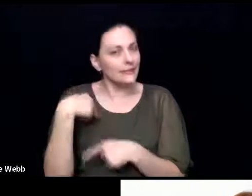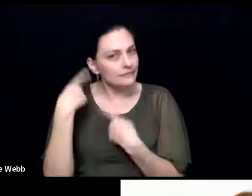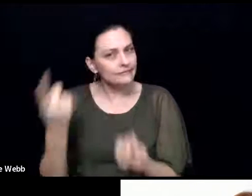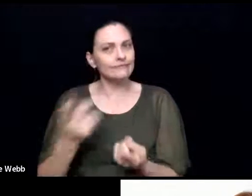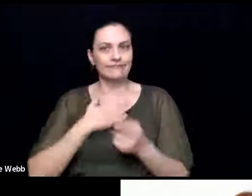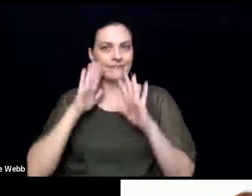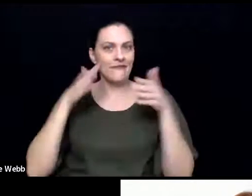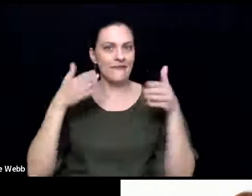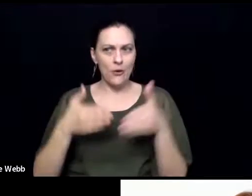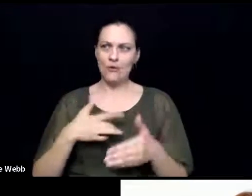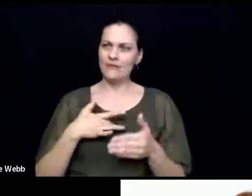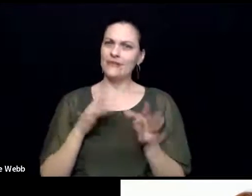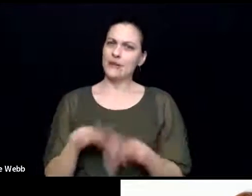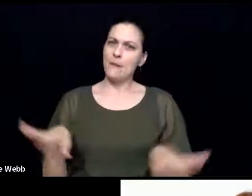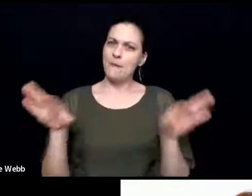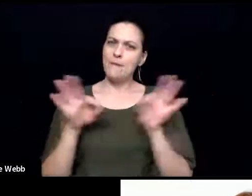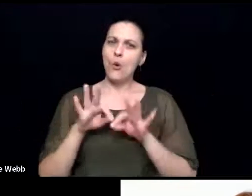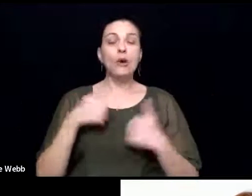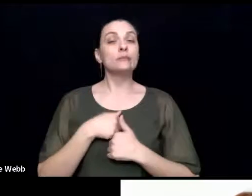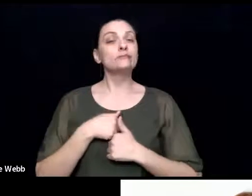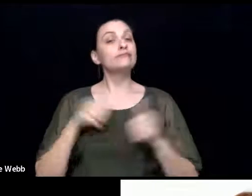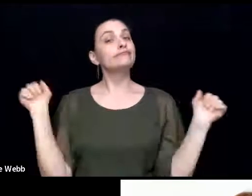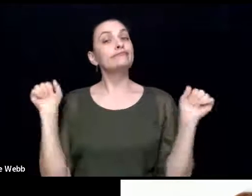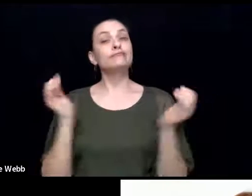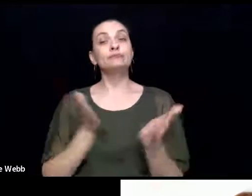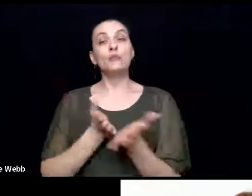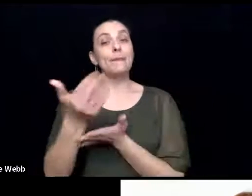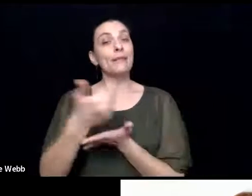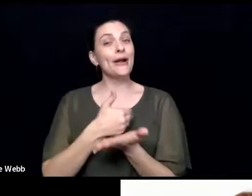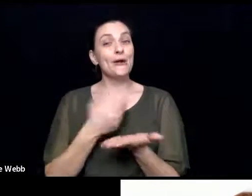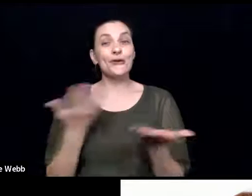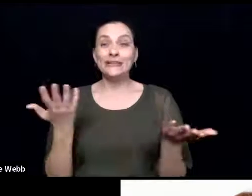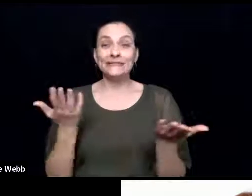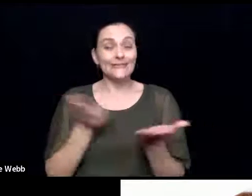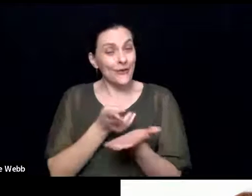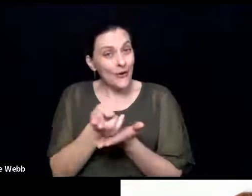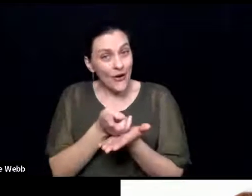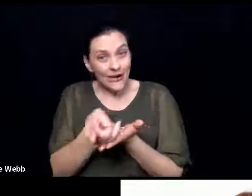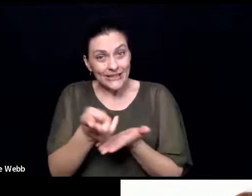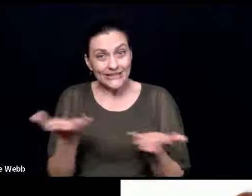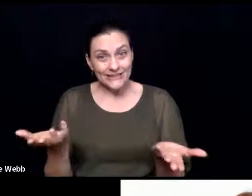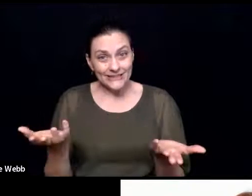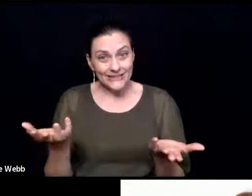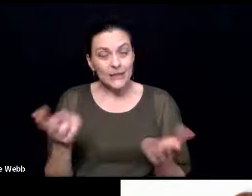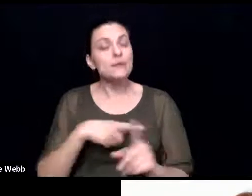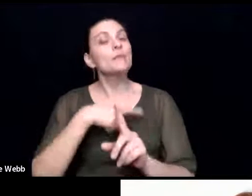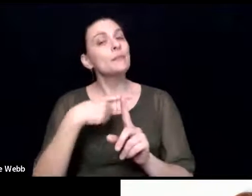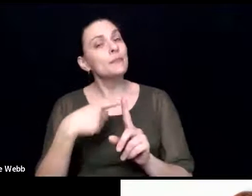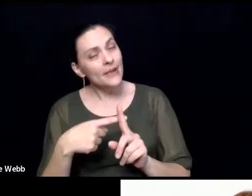the other side of that, it means we are willing to allow. My concern about the current cancel culture